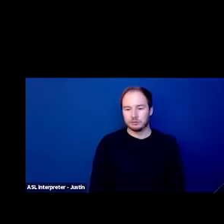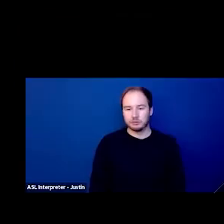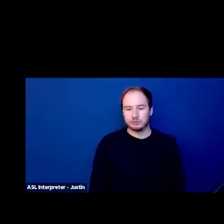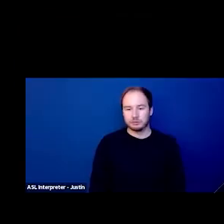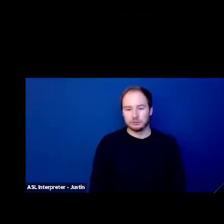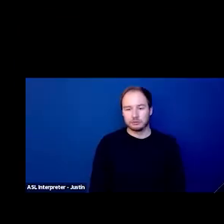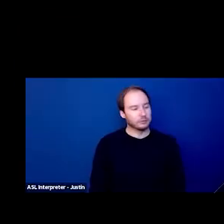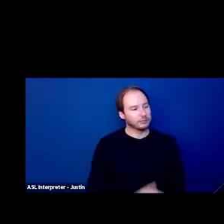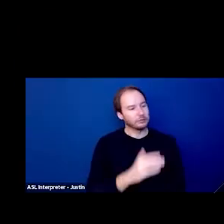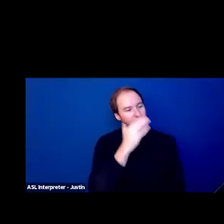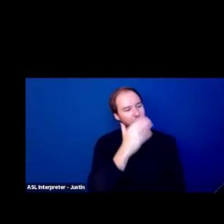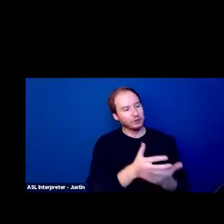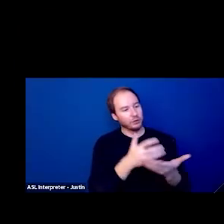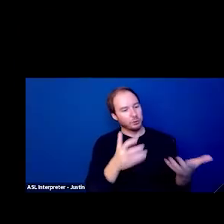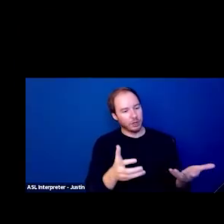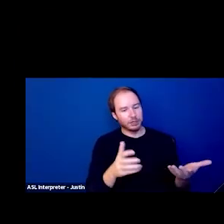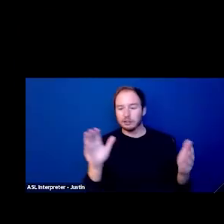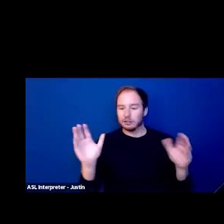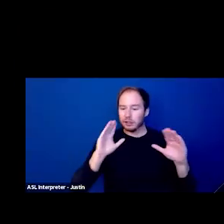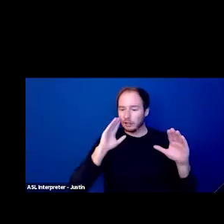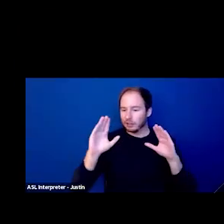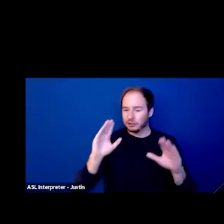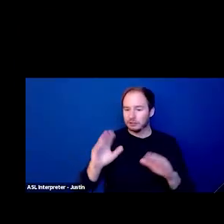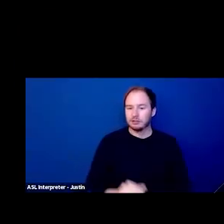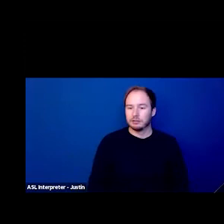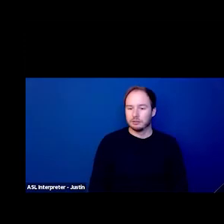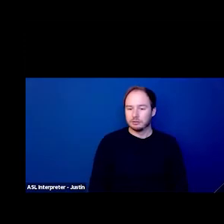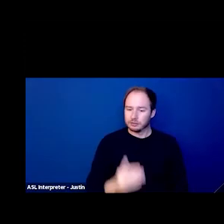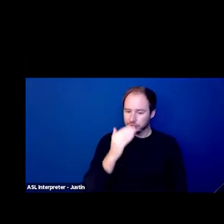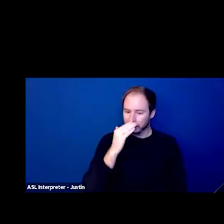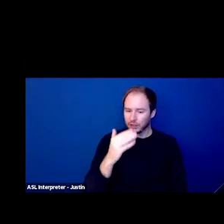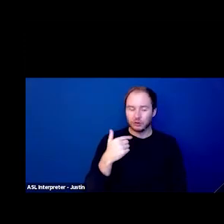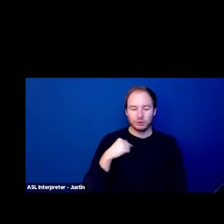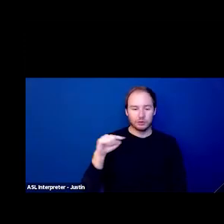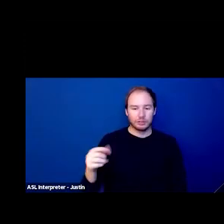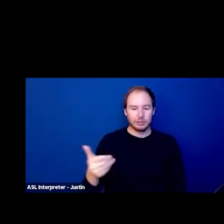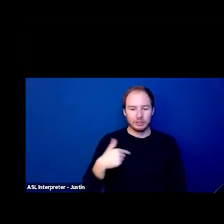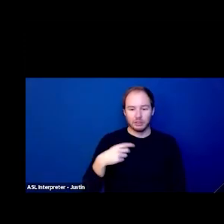Yeah, thanks so much, Gillian. Hi everyone, thanks for having me. Again, my name's Shelby Ferguson.